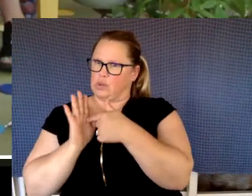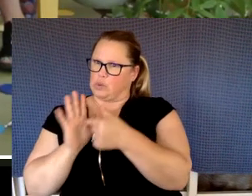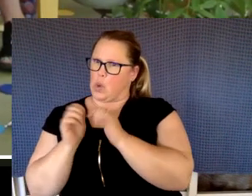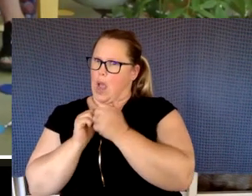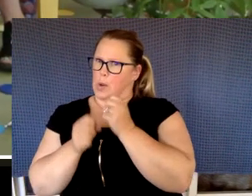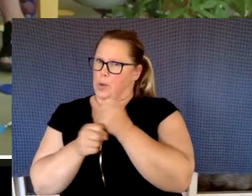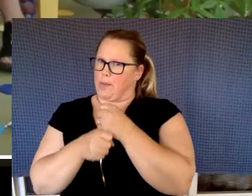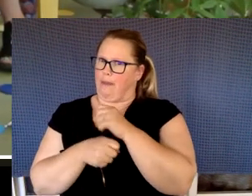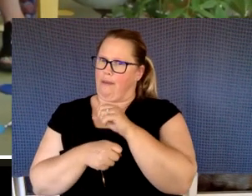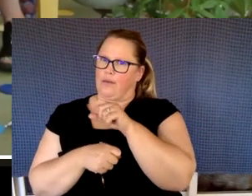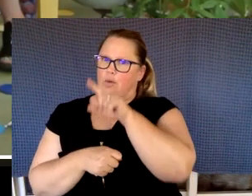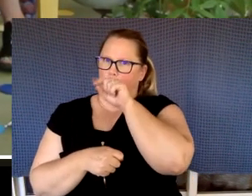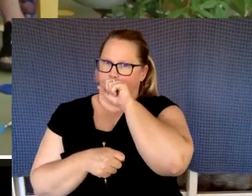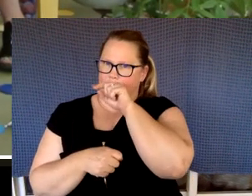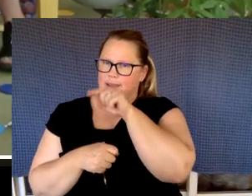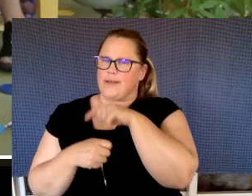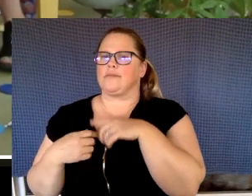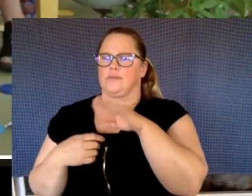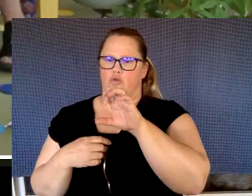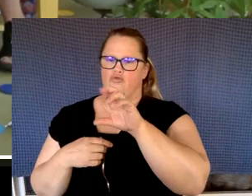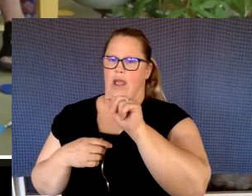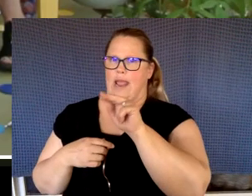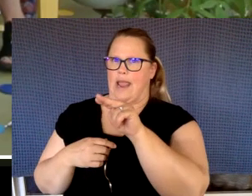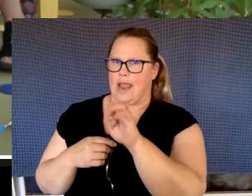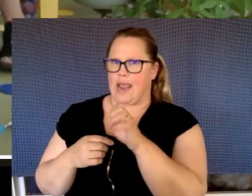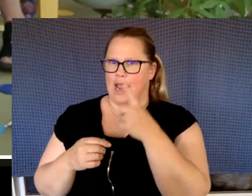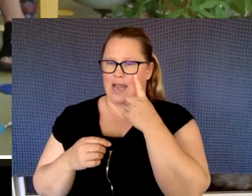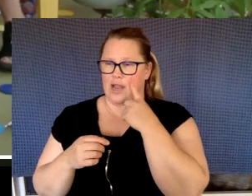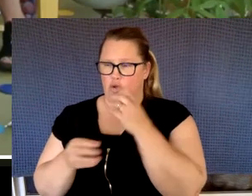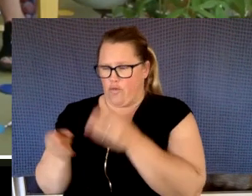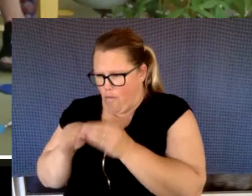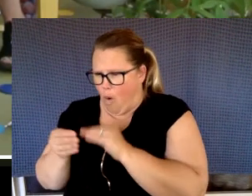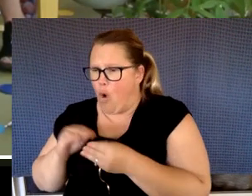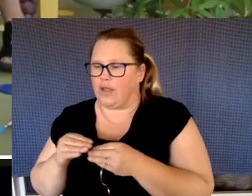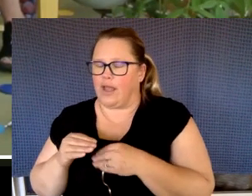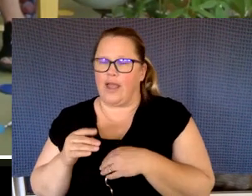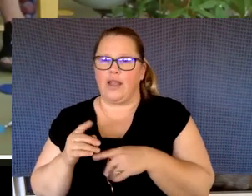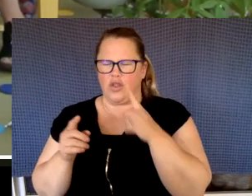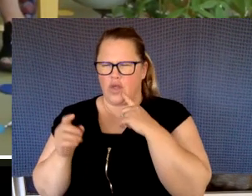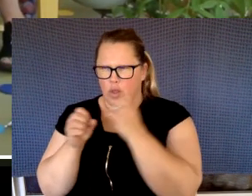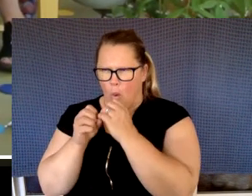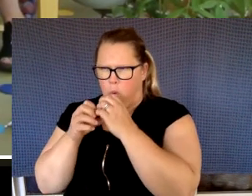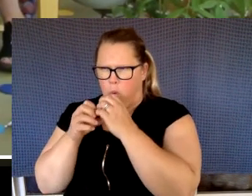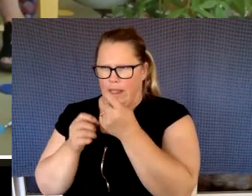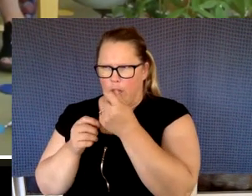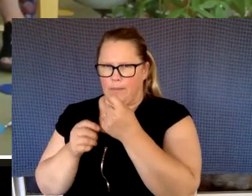Folding and bending. And then I think you actually even puff them up a little bit don't you, Mrs Kane? They're the symbol of peace which we